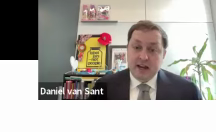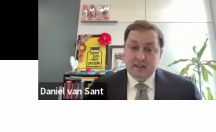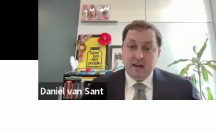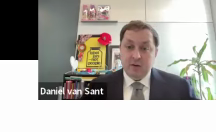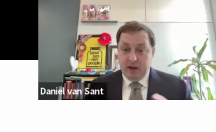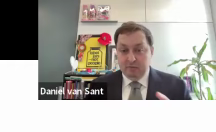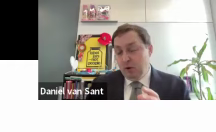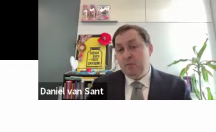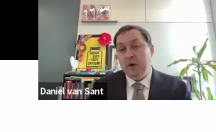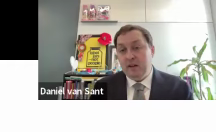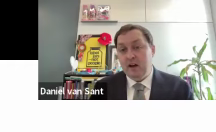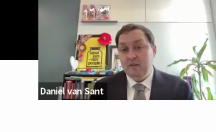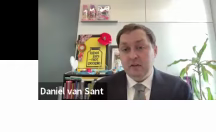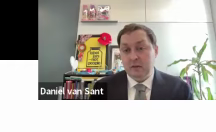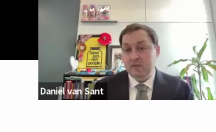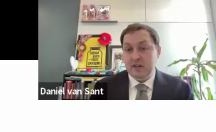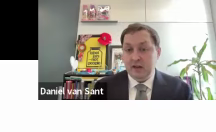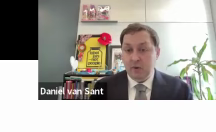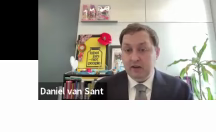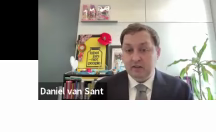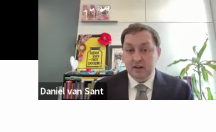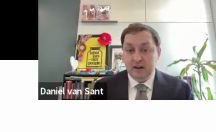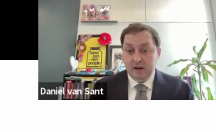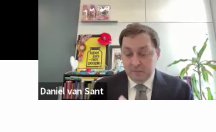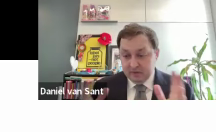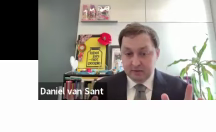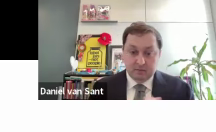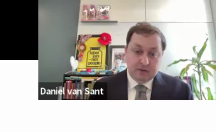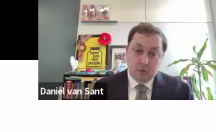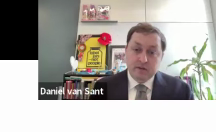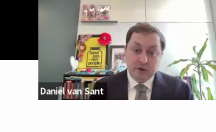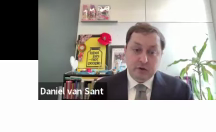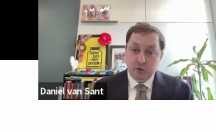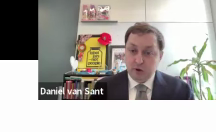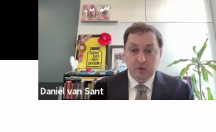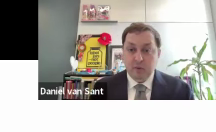And on the right hand side we have bullet points of some of the takeaways that we've learned through the work